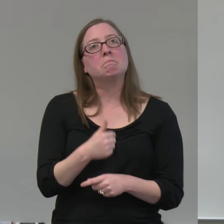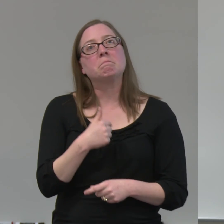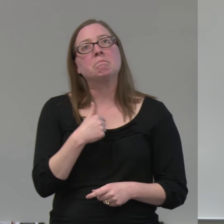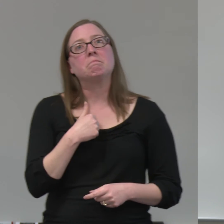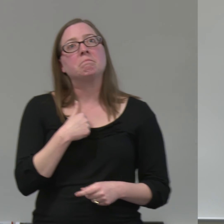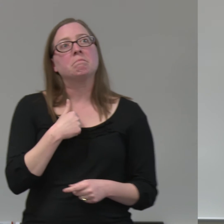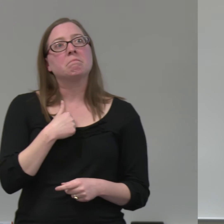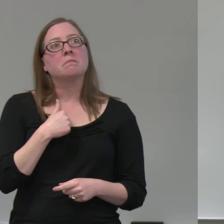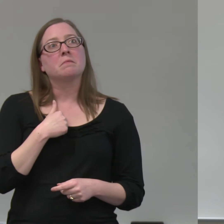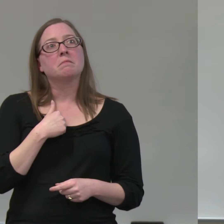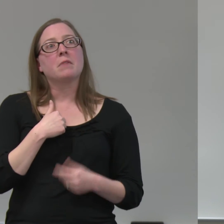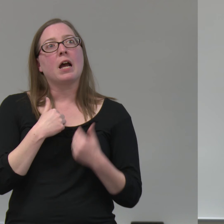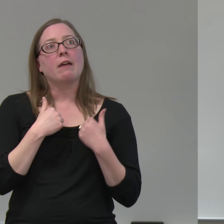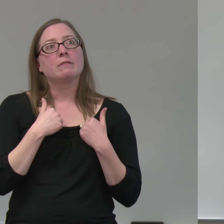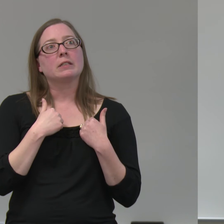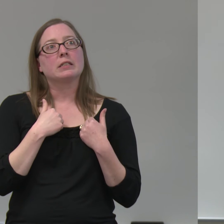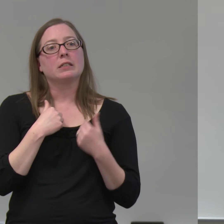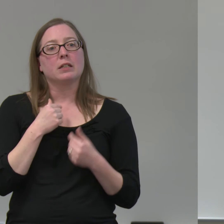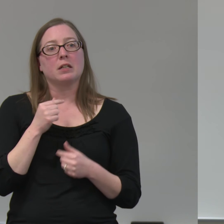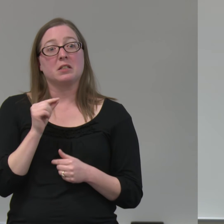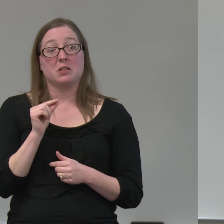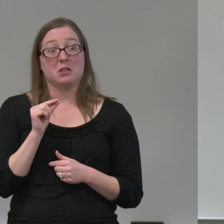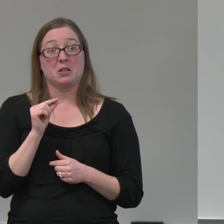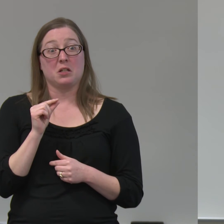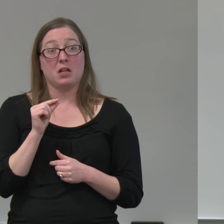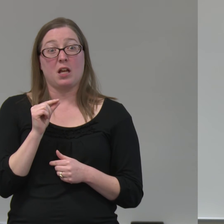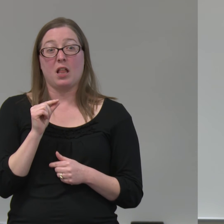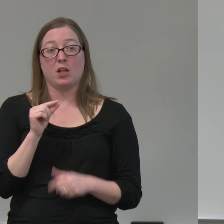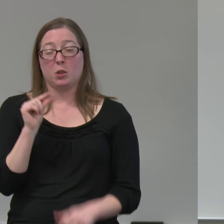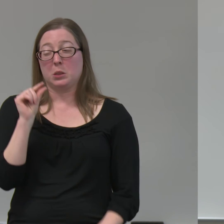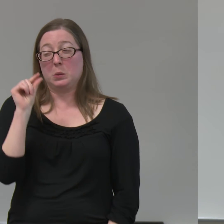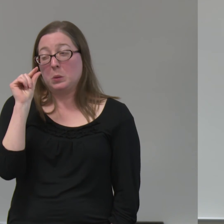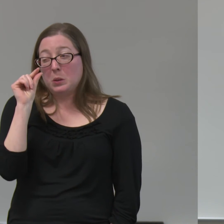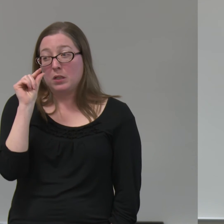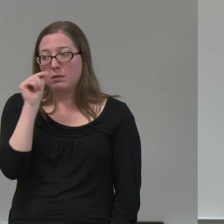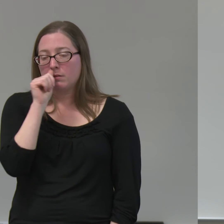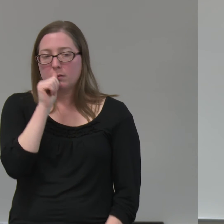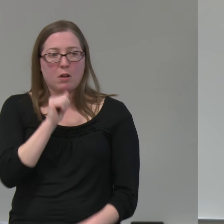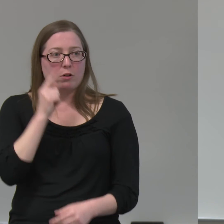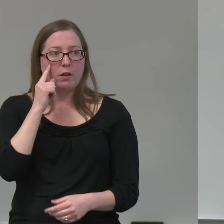have little tolerance for typos and multiple misspellings.